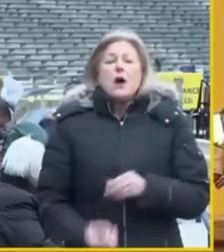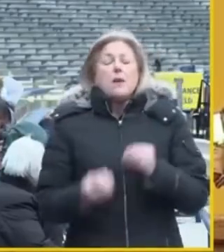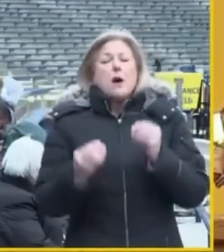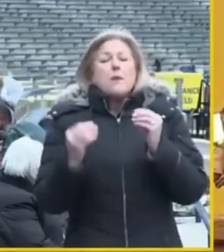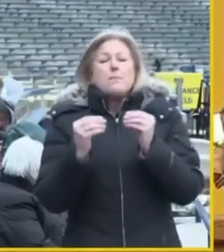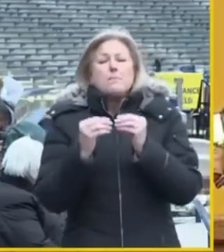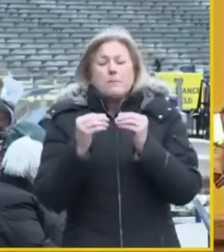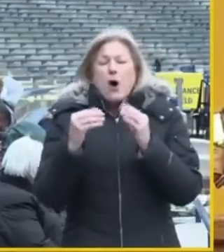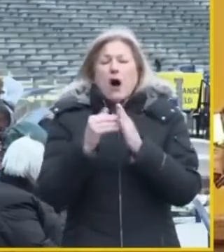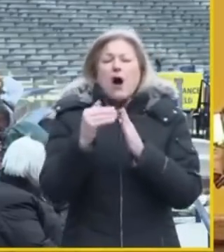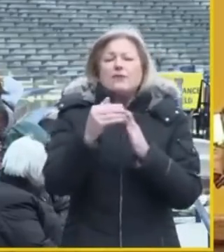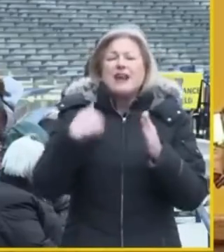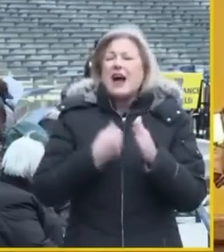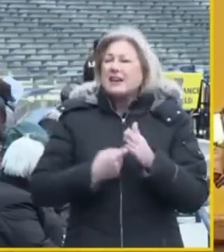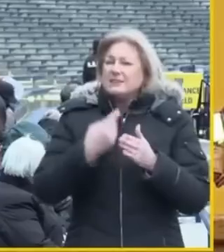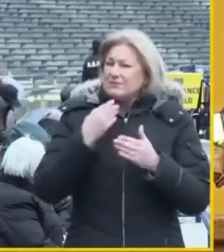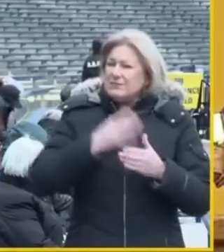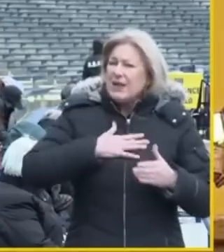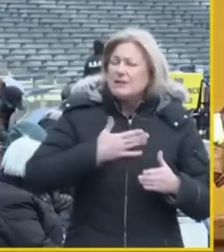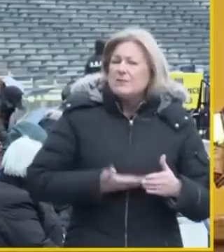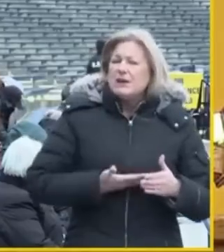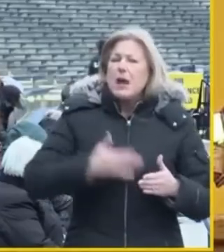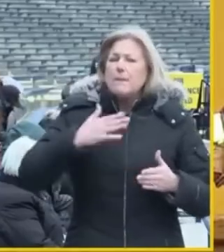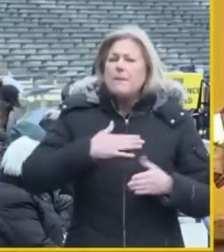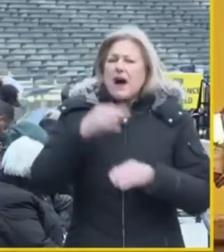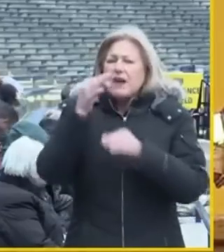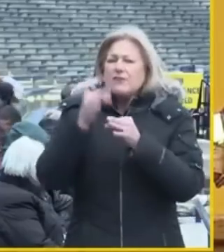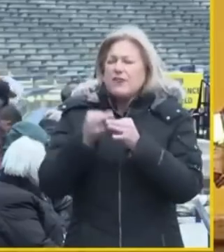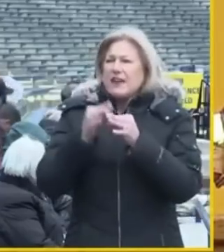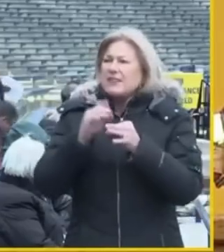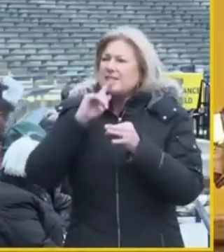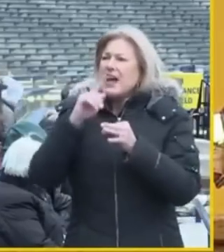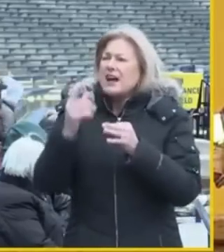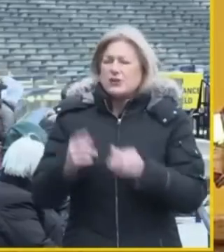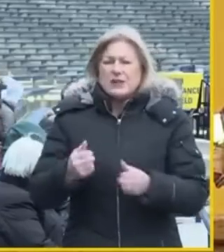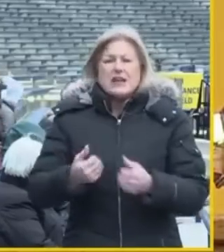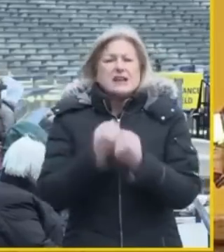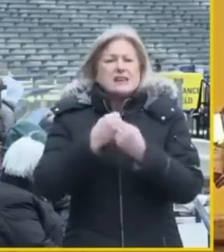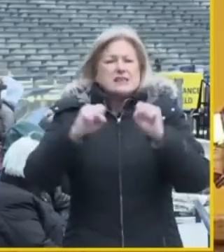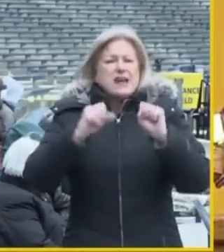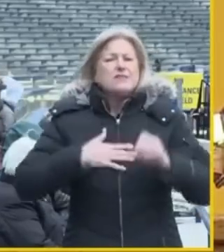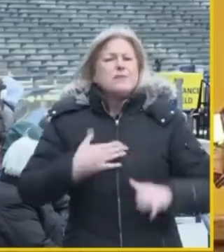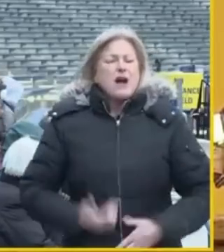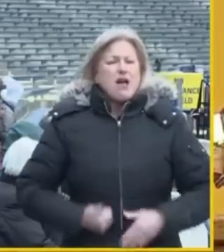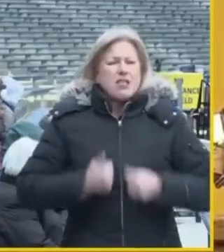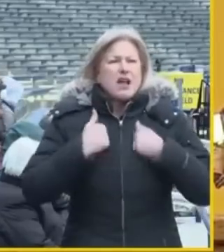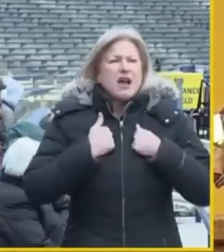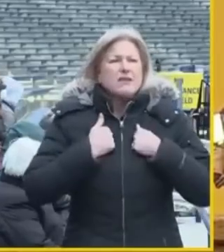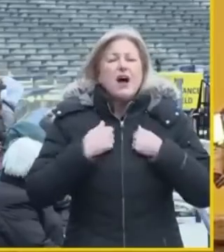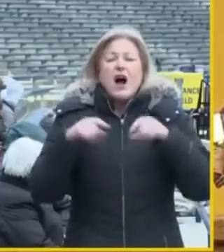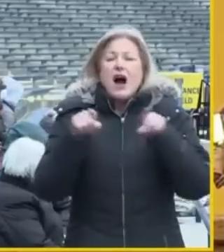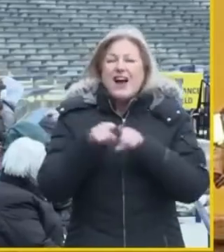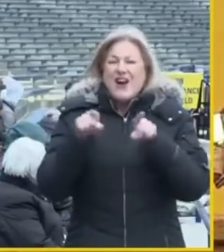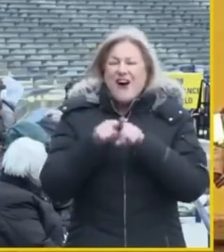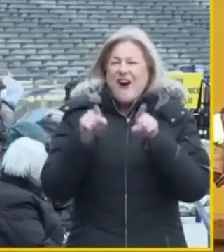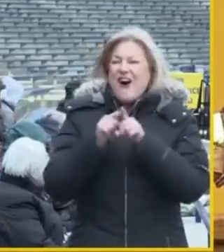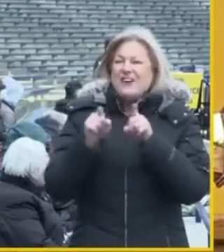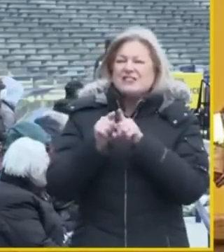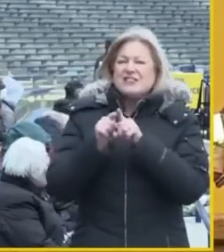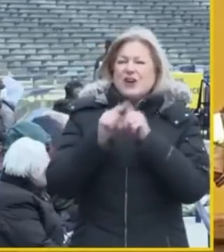that my faith has actually saved my life. I've also turned to therapy when I couldn't see my way forward.